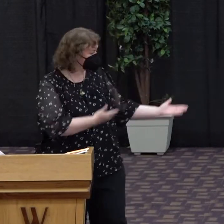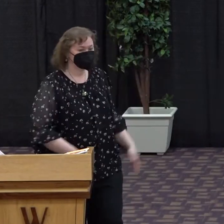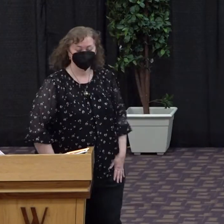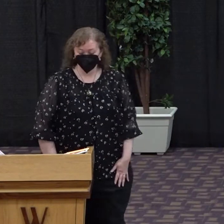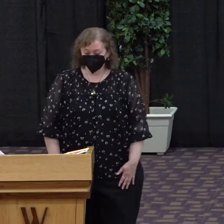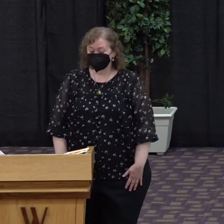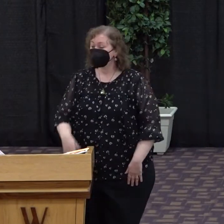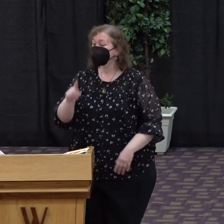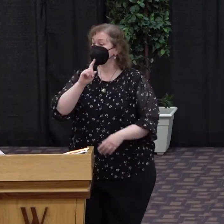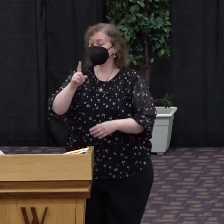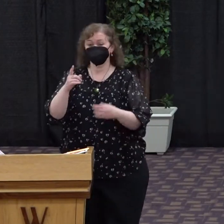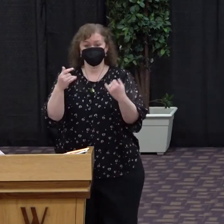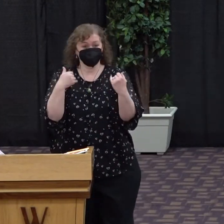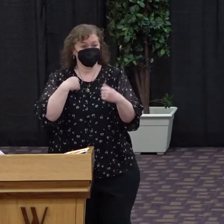Thank you everyone! Thank you.